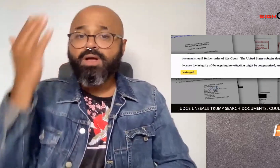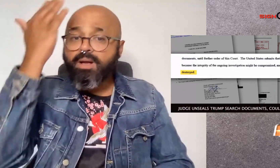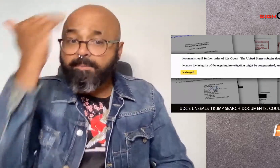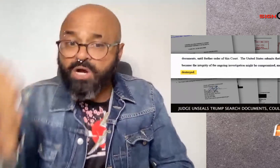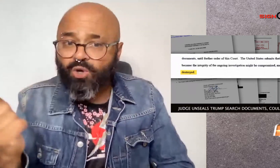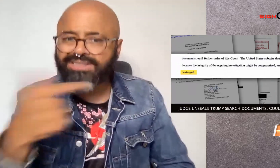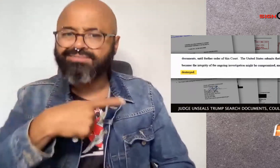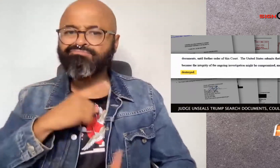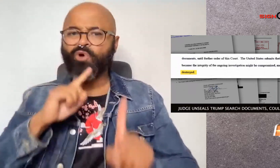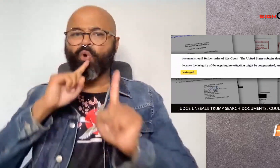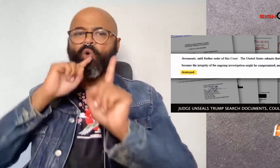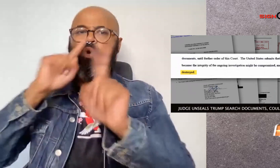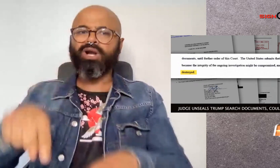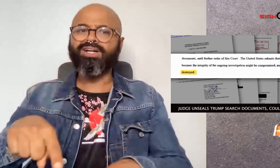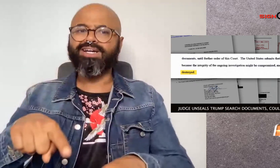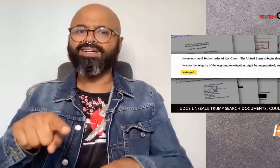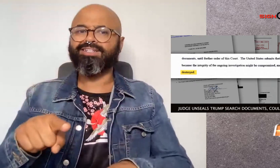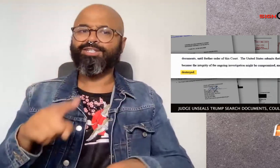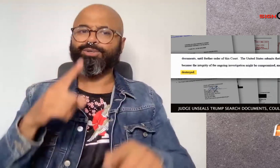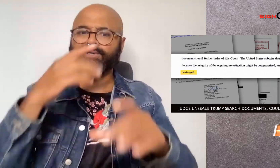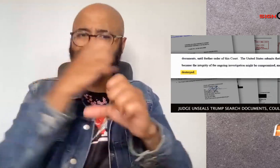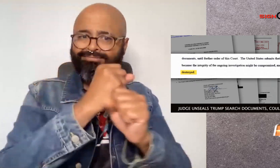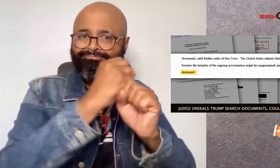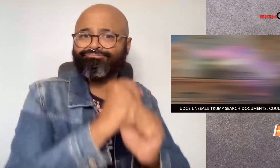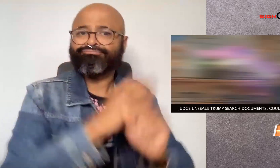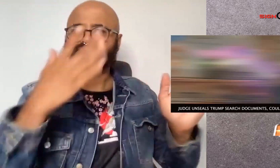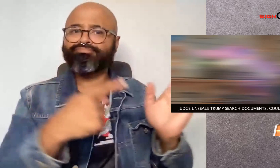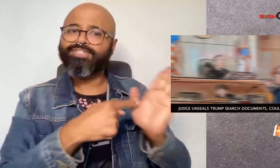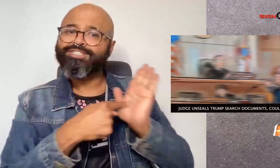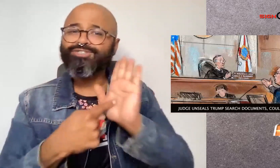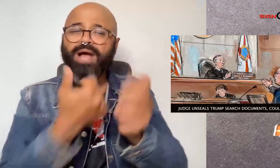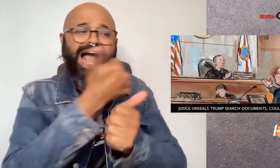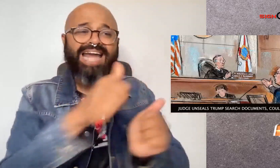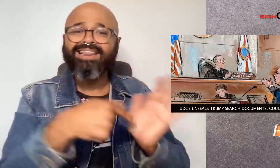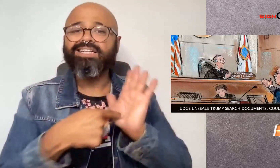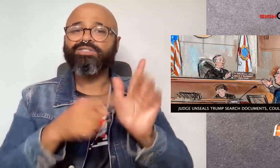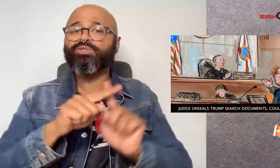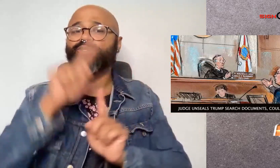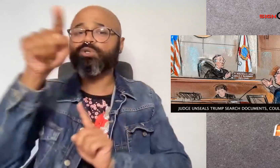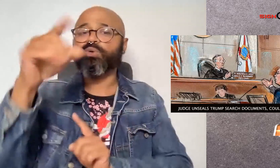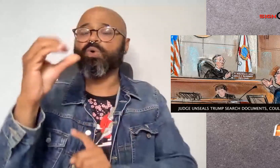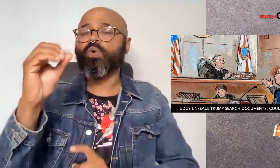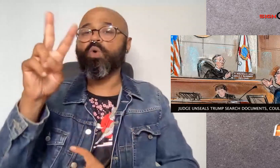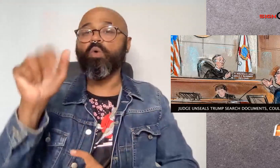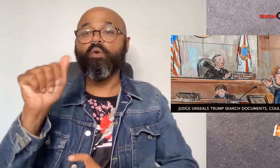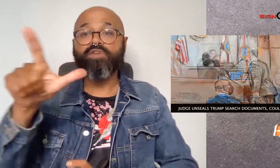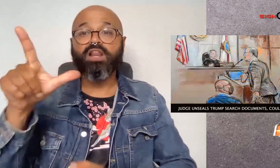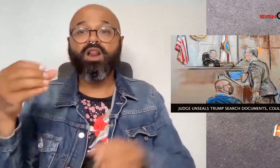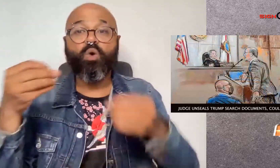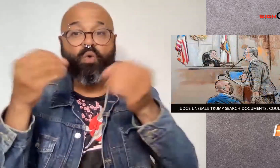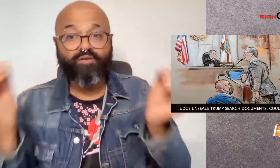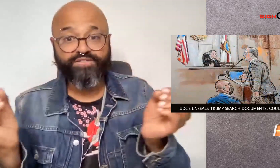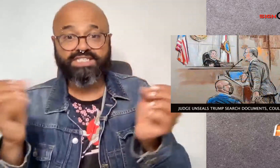at Mar-a-Lago because he had a standing order to declassify anything he took out of the